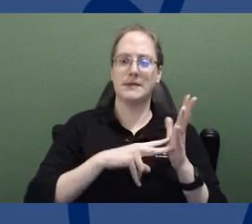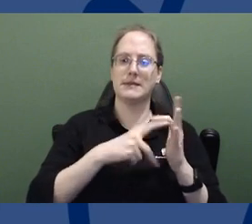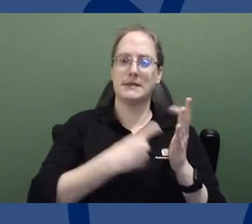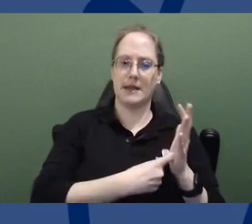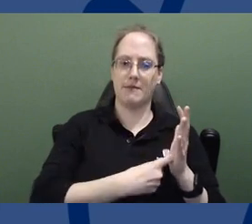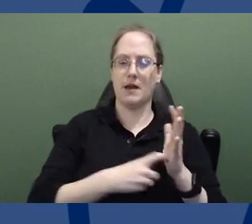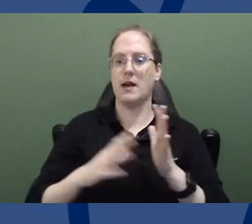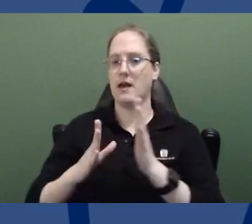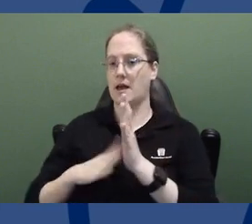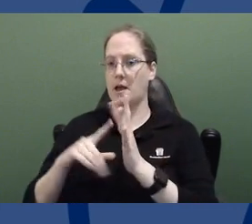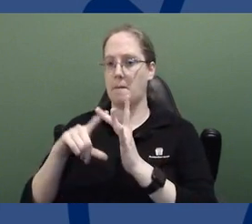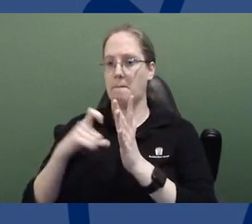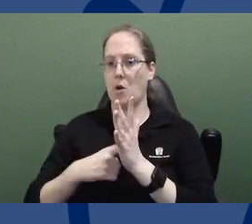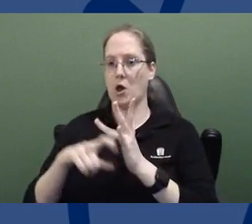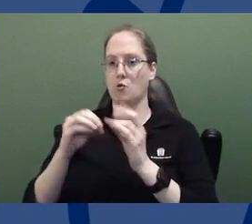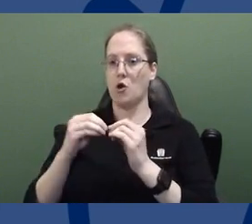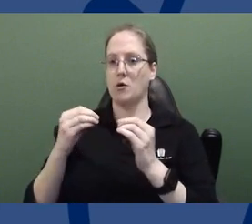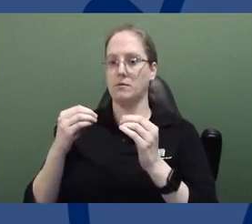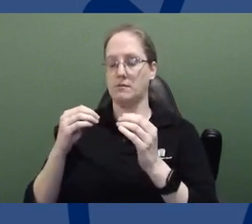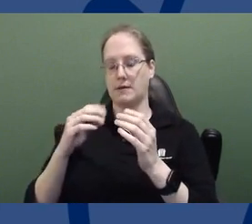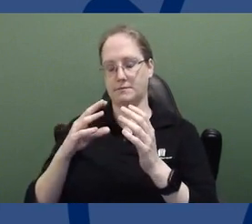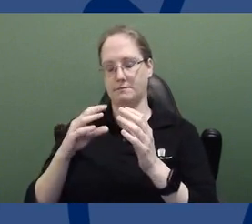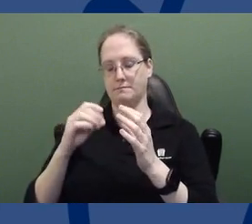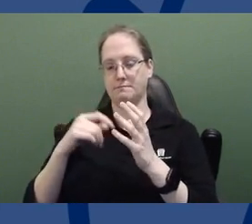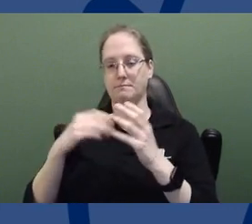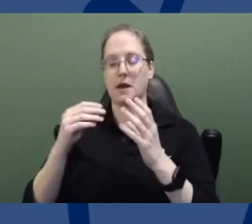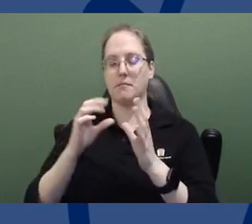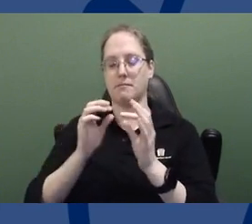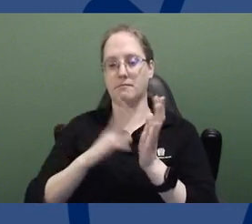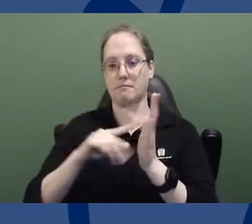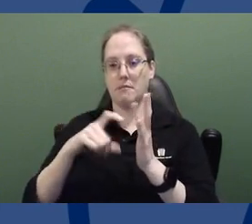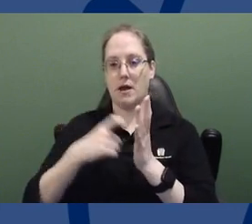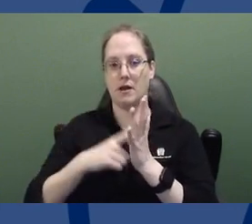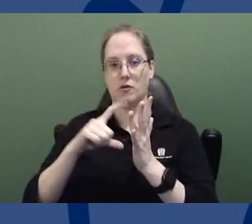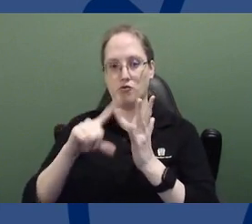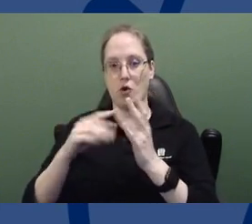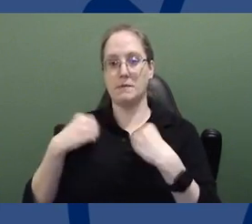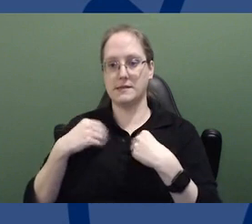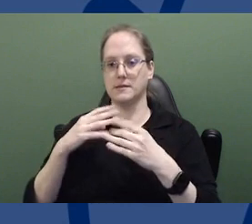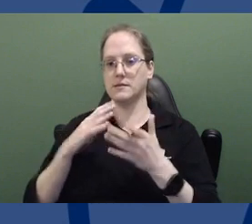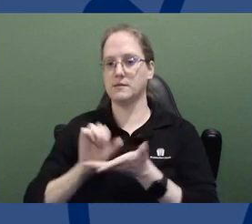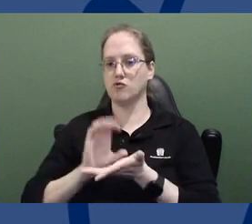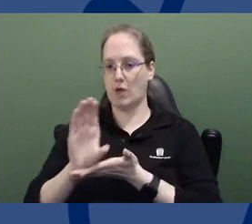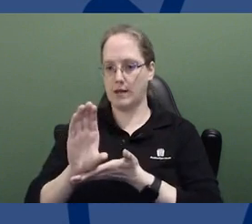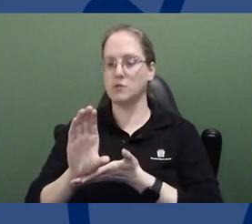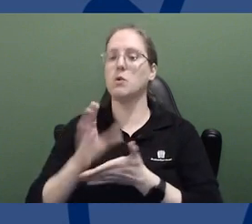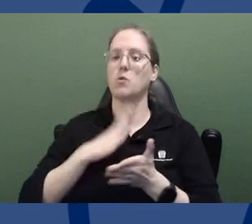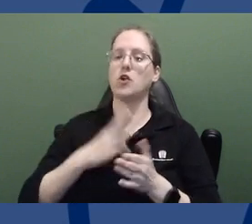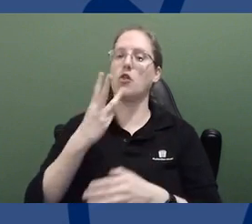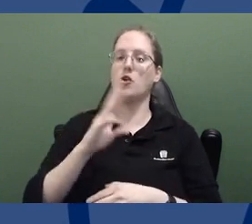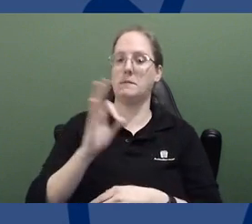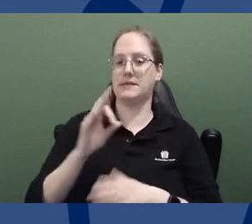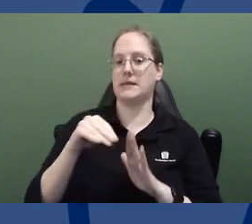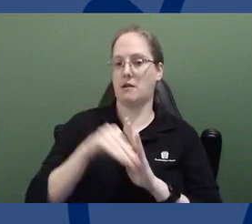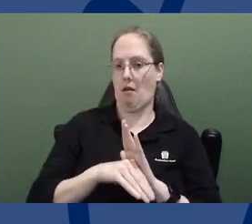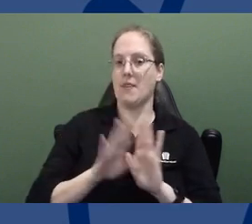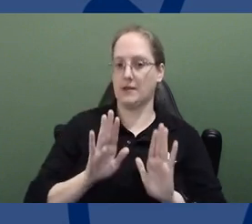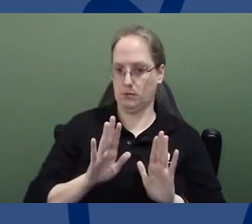cent decline. So there's no issue there. You either meet the test or you don't. I guess